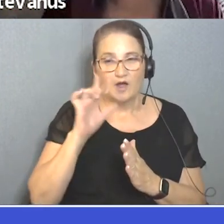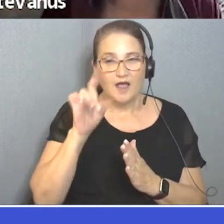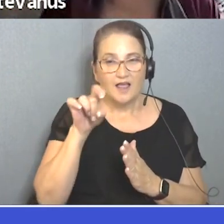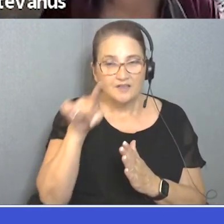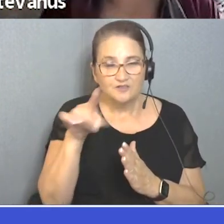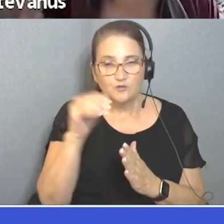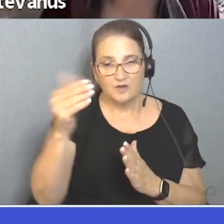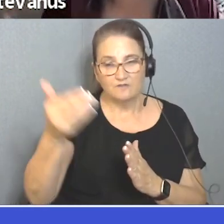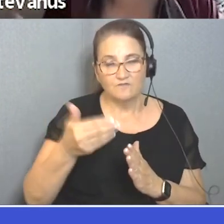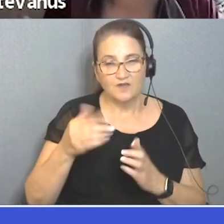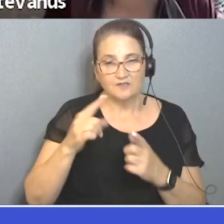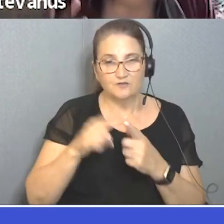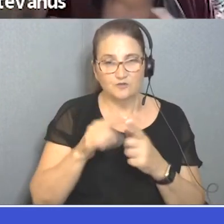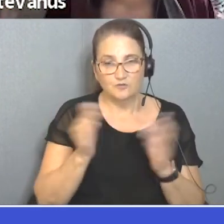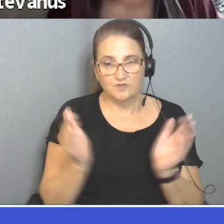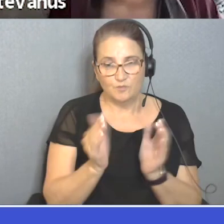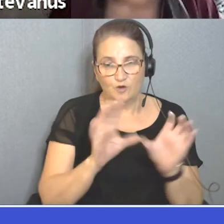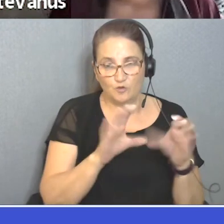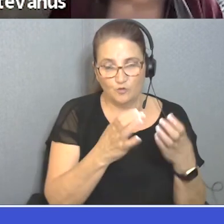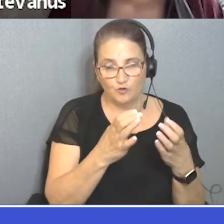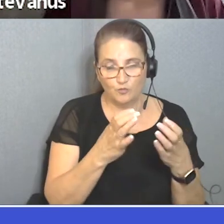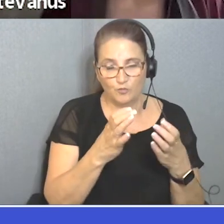And know that we are going to be asking you and inviting you into these small